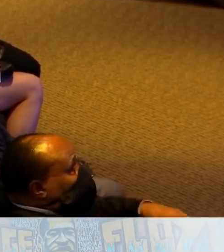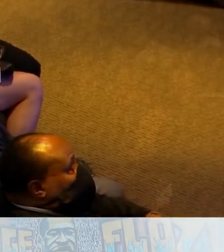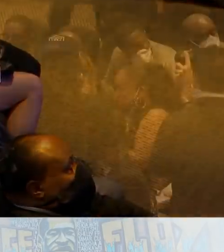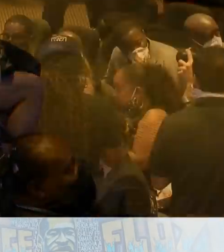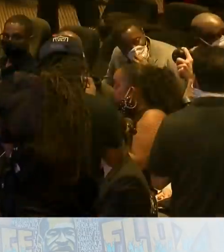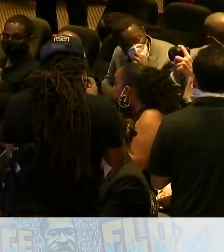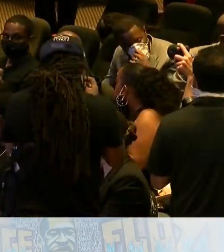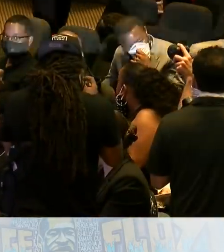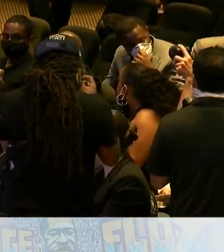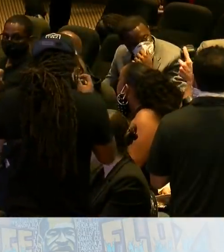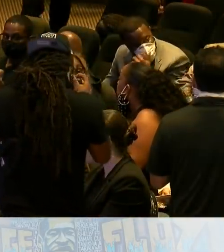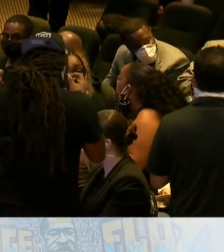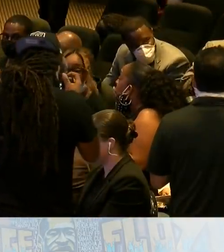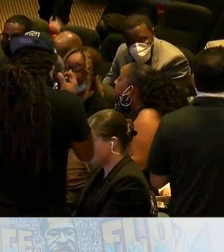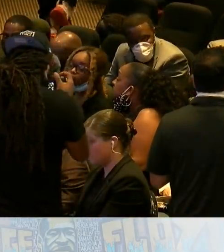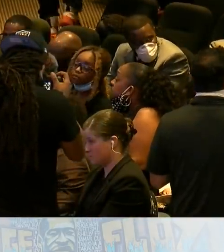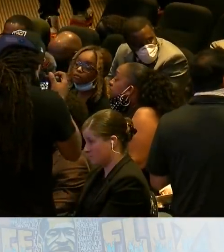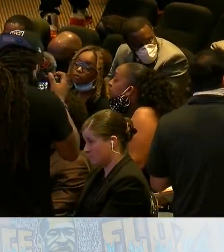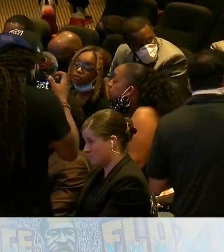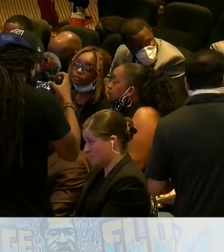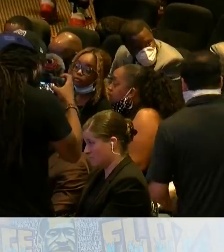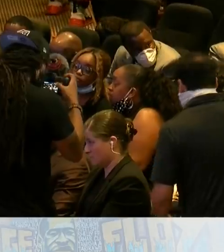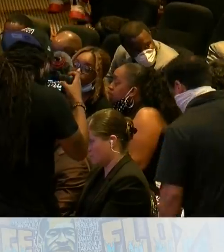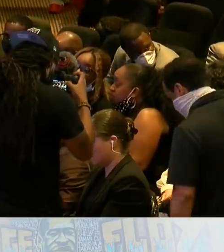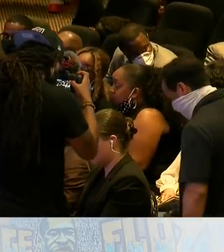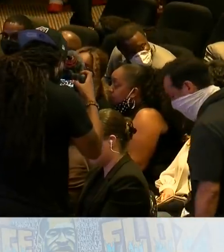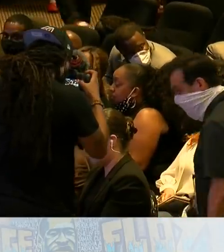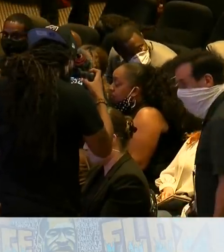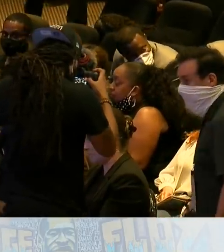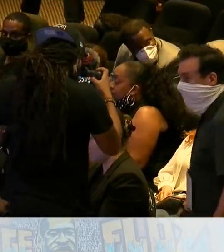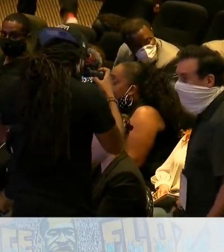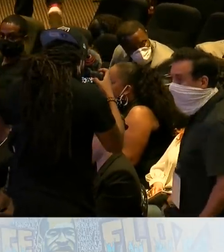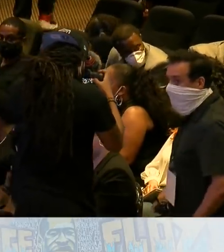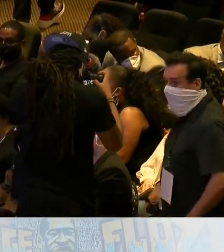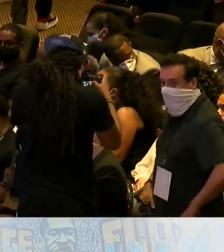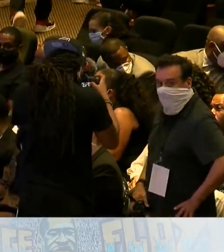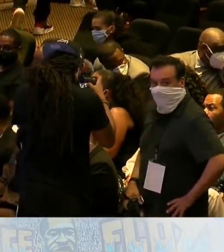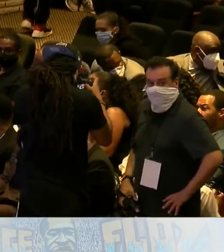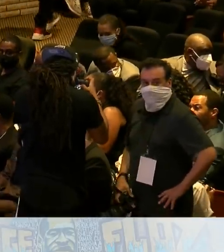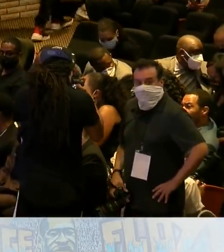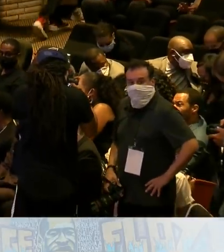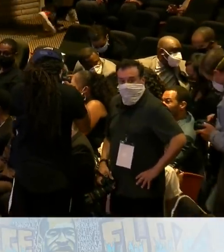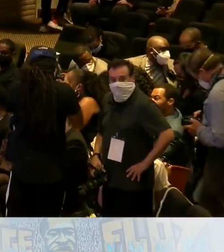HEALTH AND HE HELPS ME TO DO WHAT